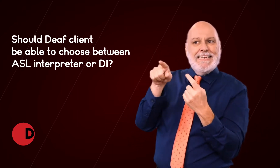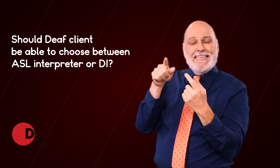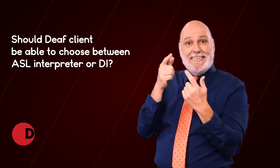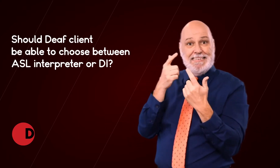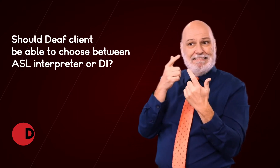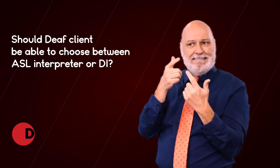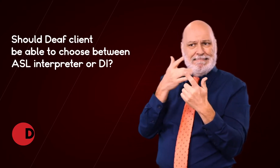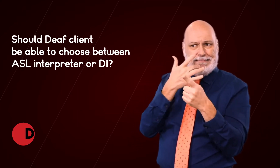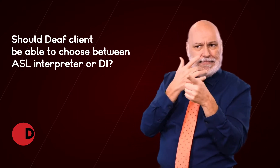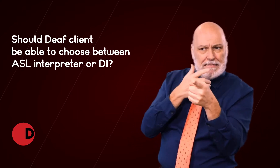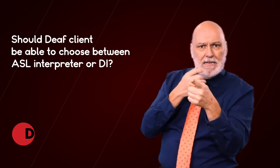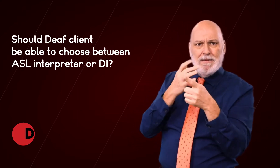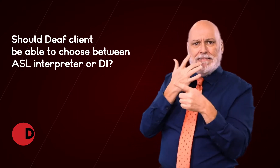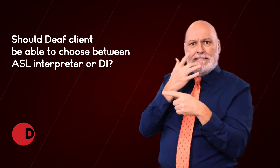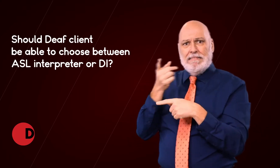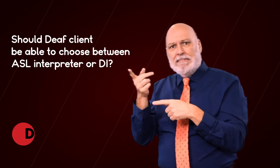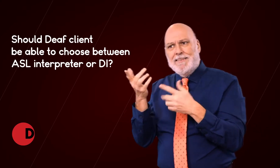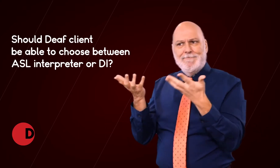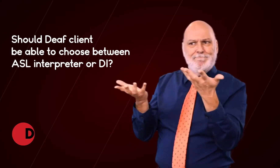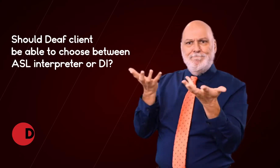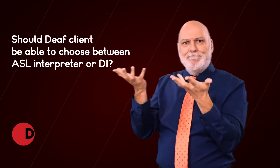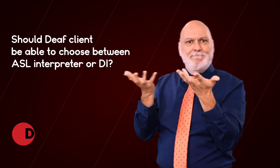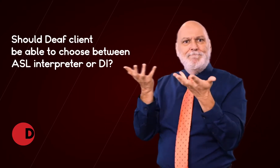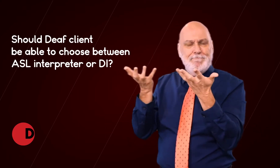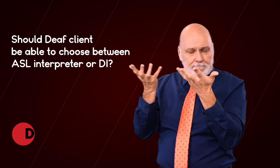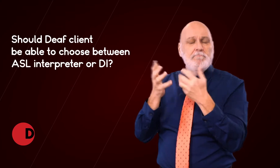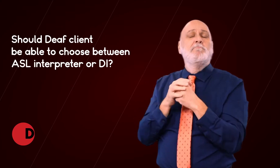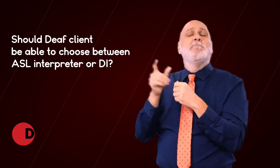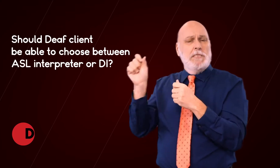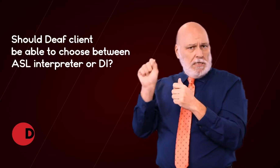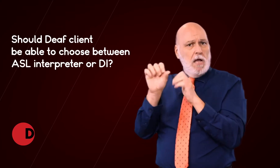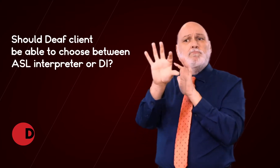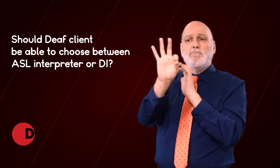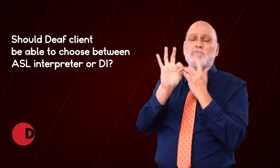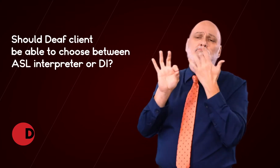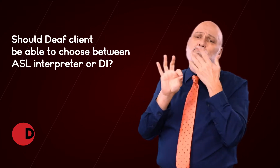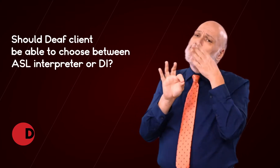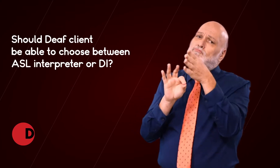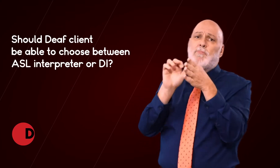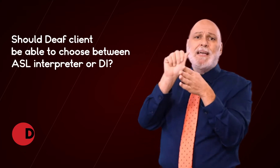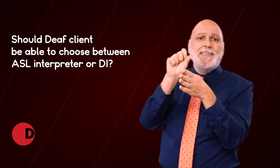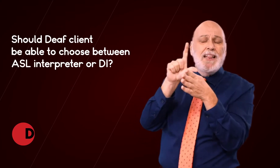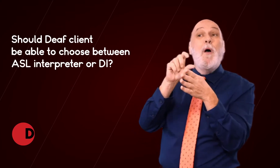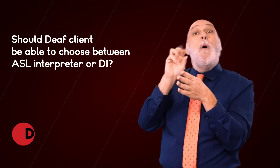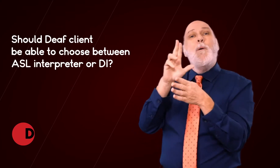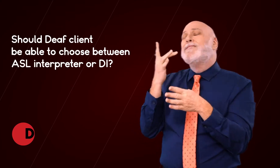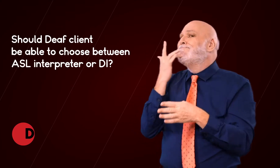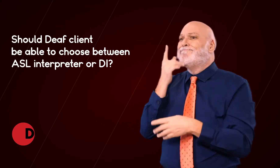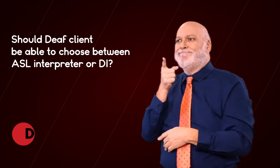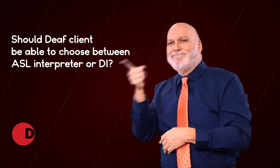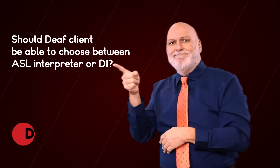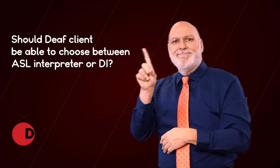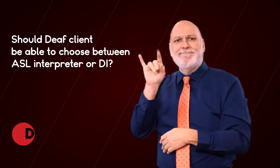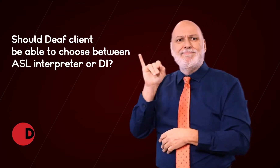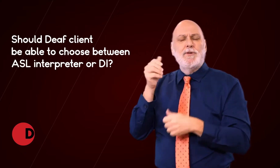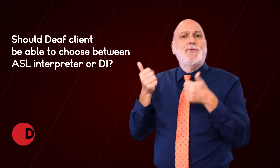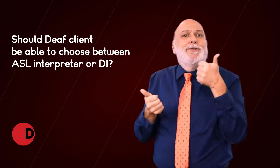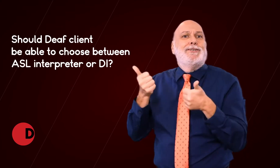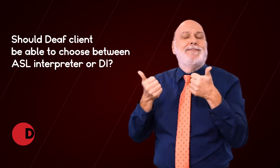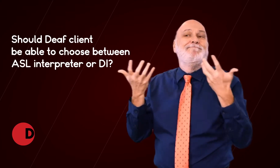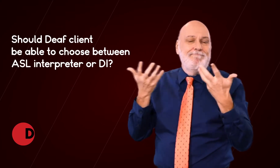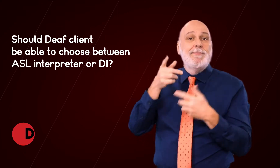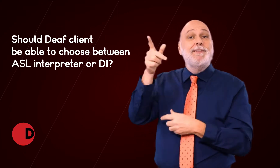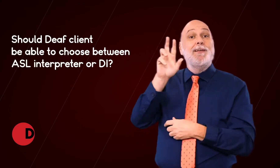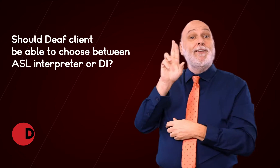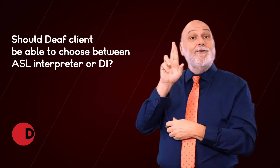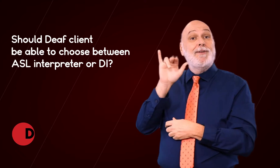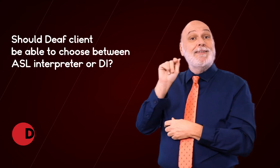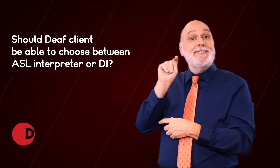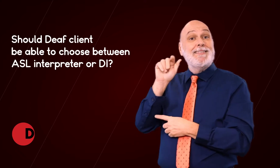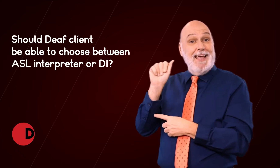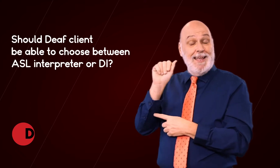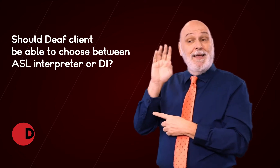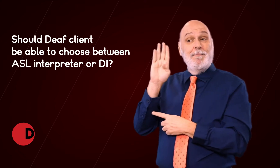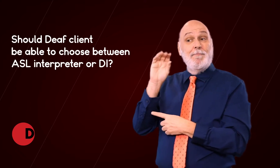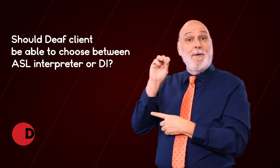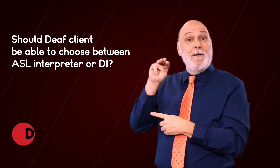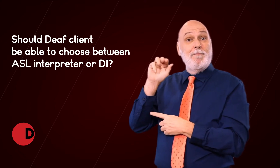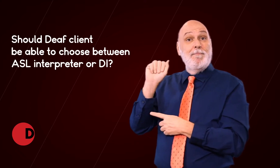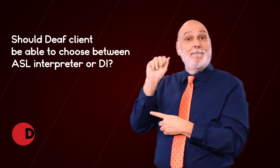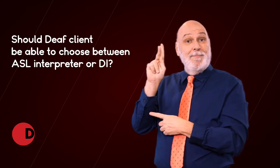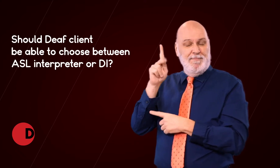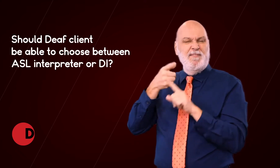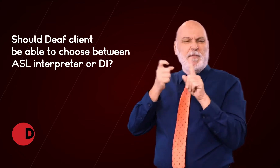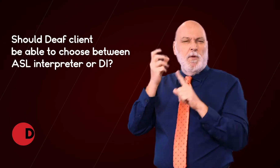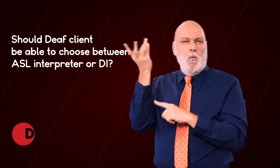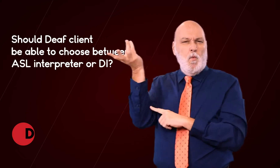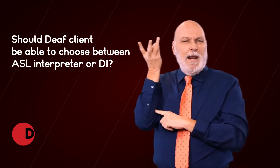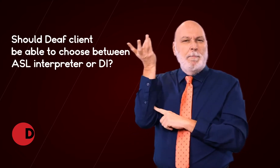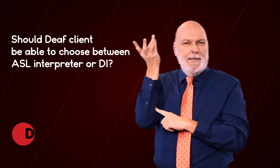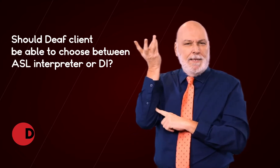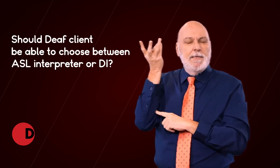interpreter or DI when watching critical announcements on TV?